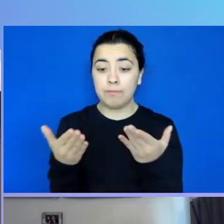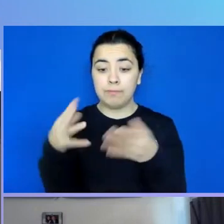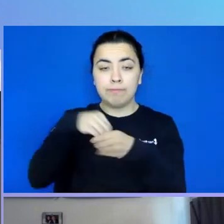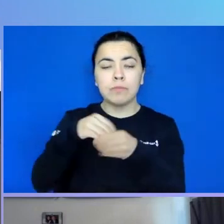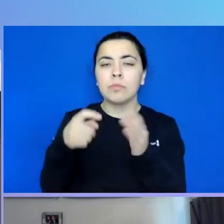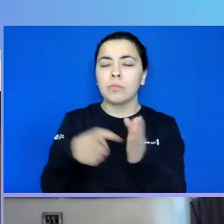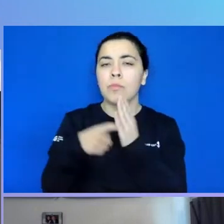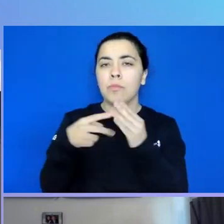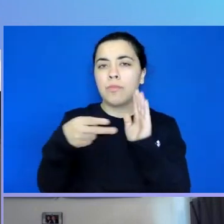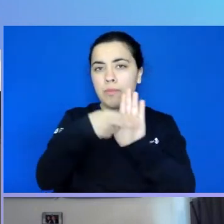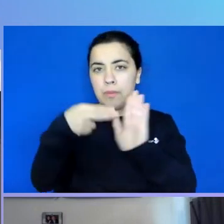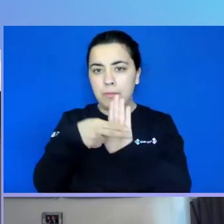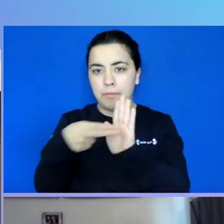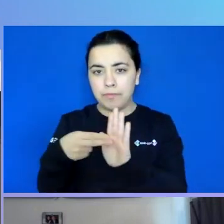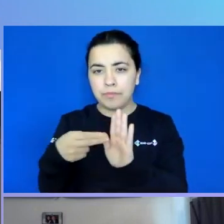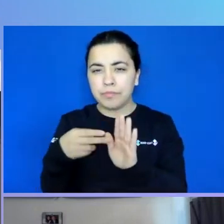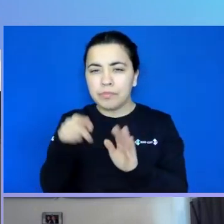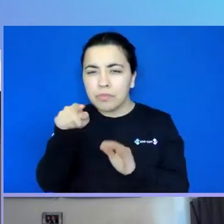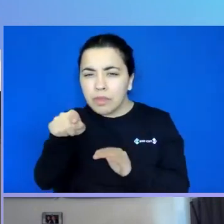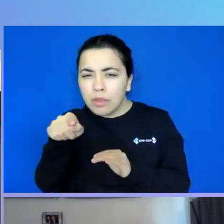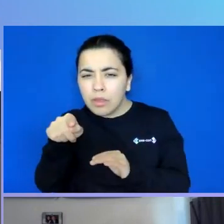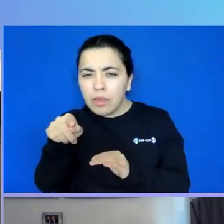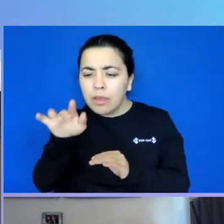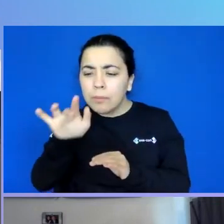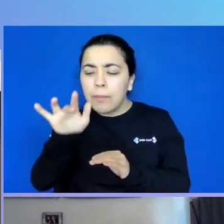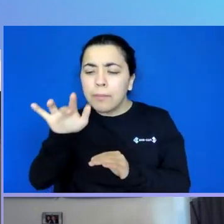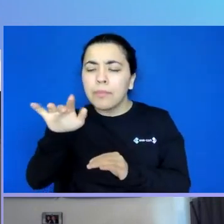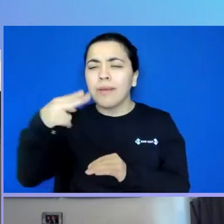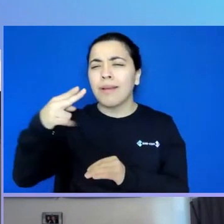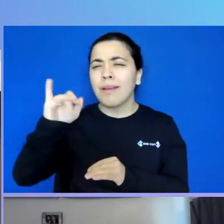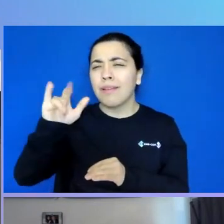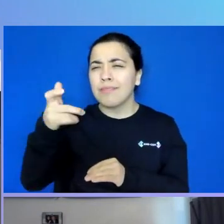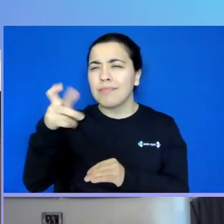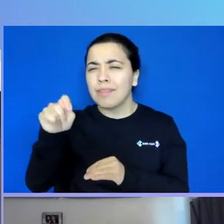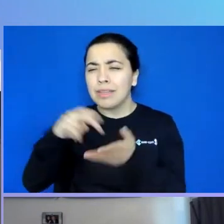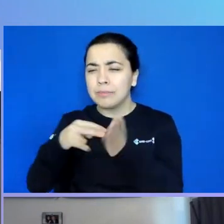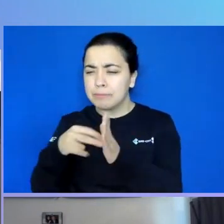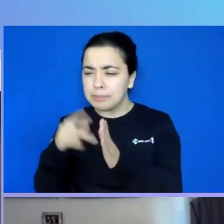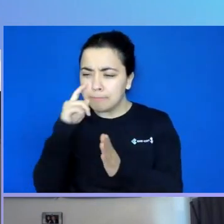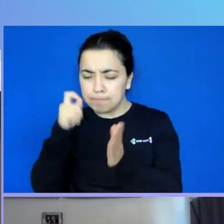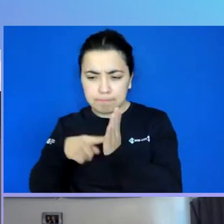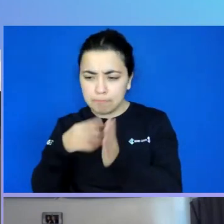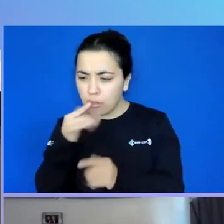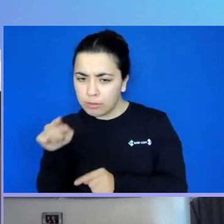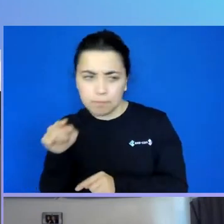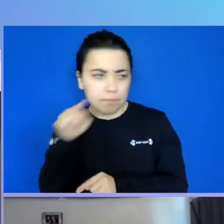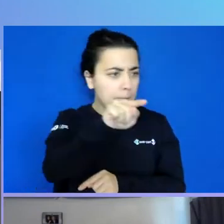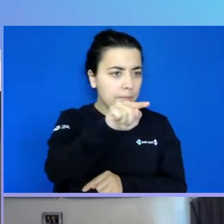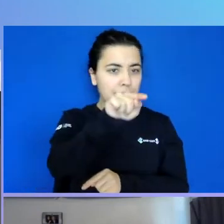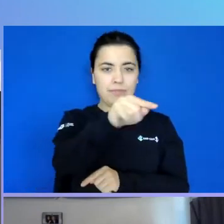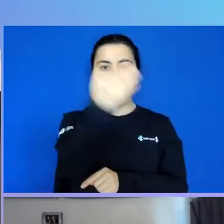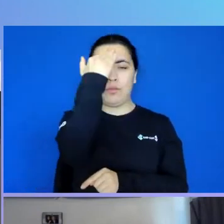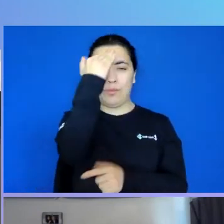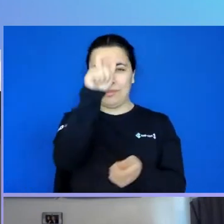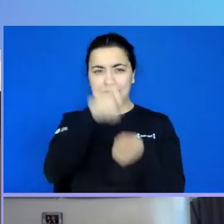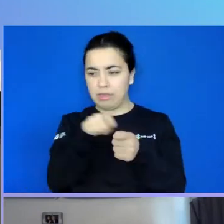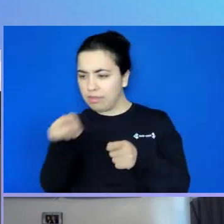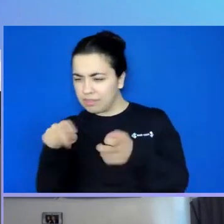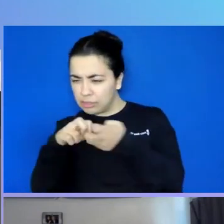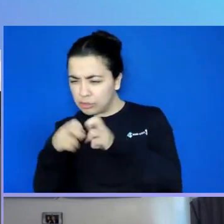issue is. So I have a pink highlighter on that, on that text field now showing me exact where the issue is present. The